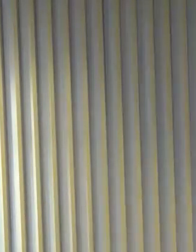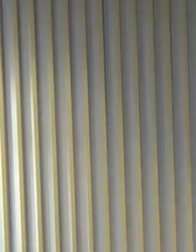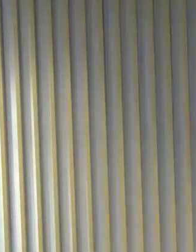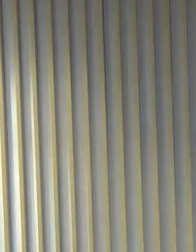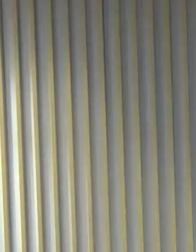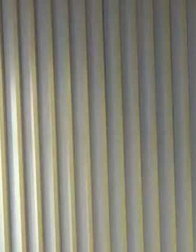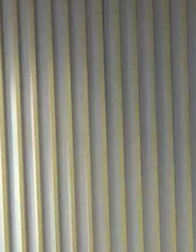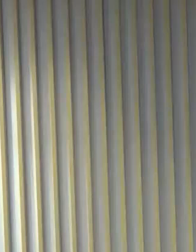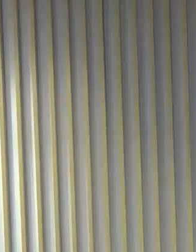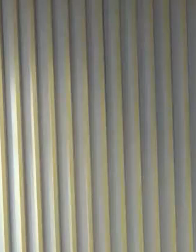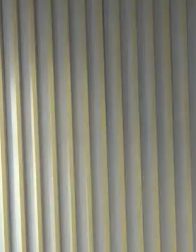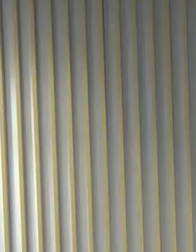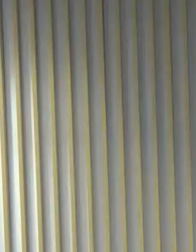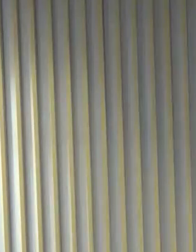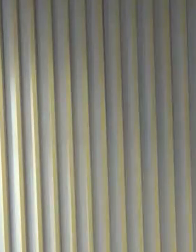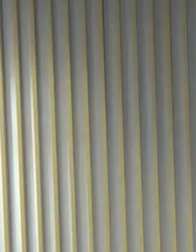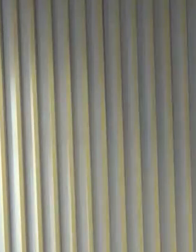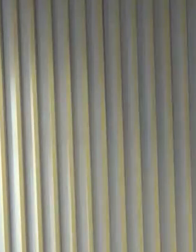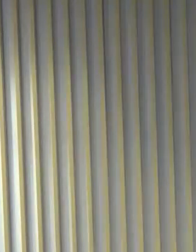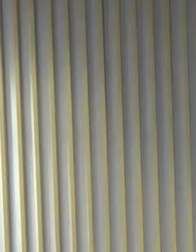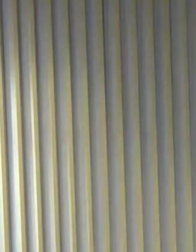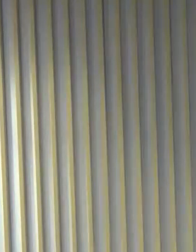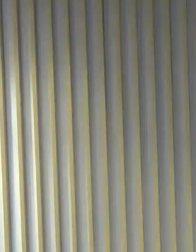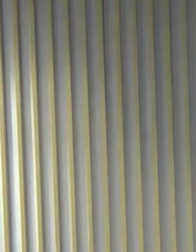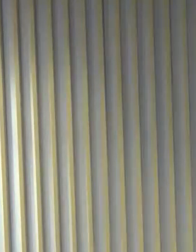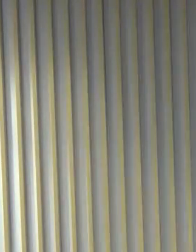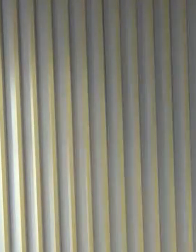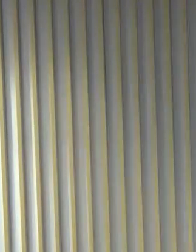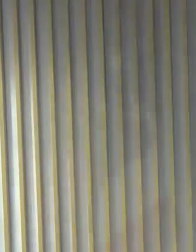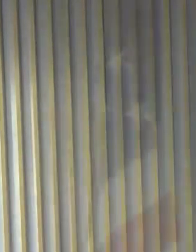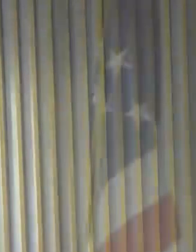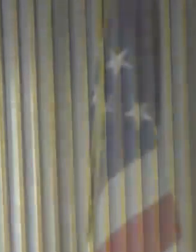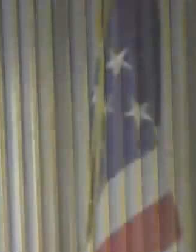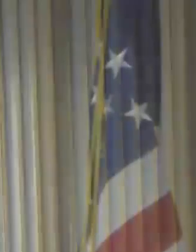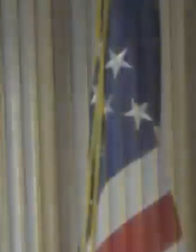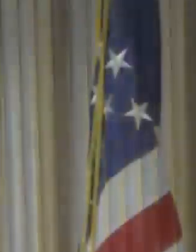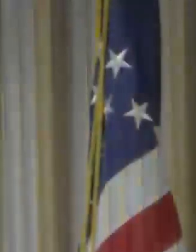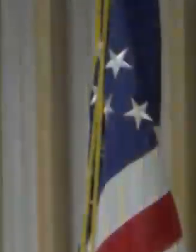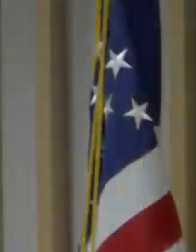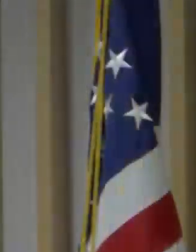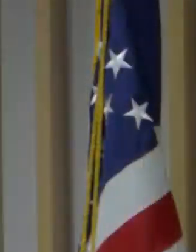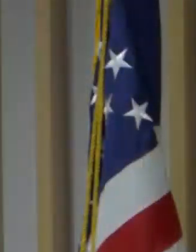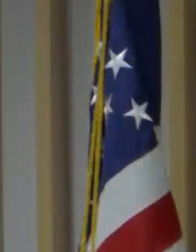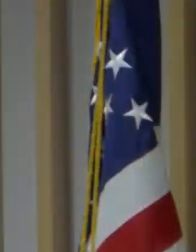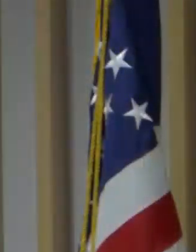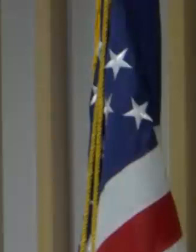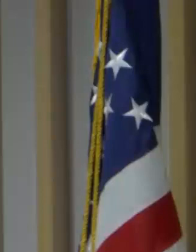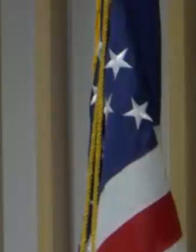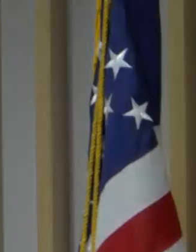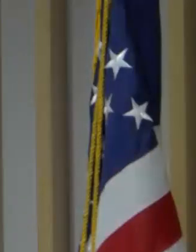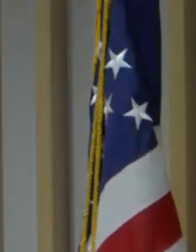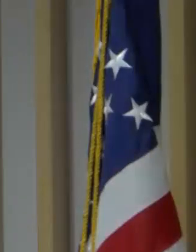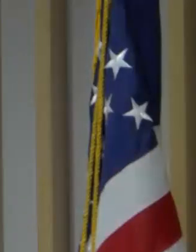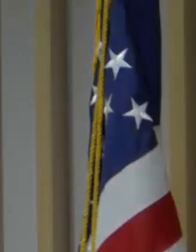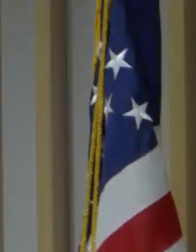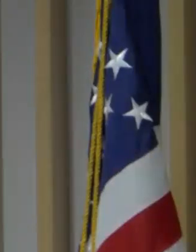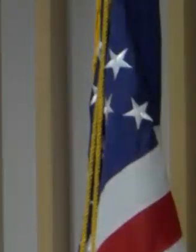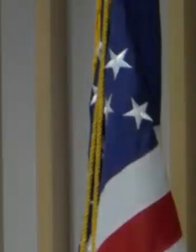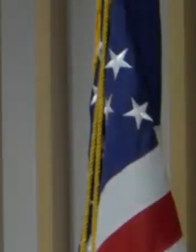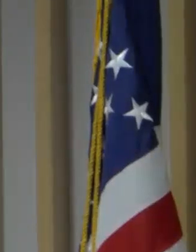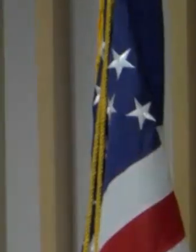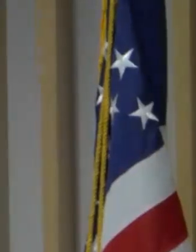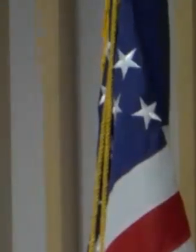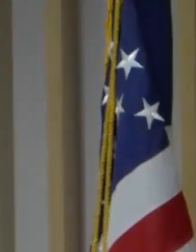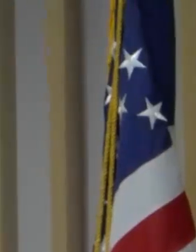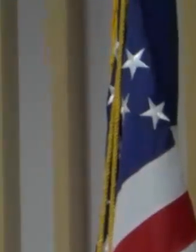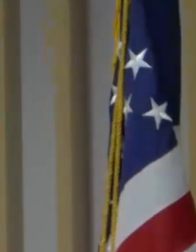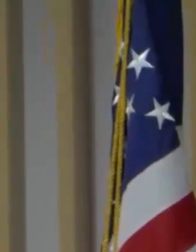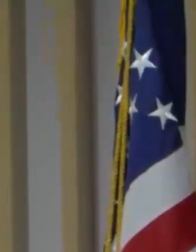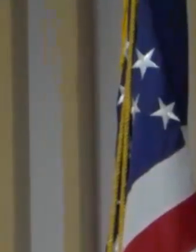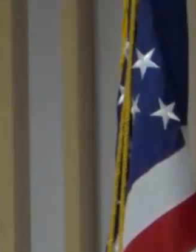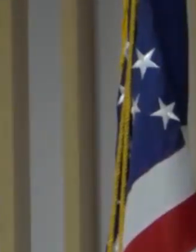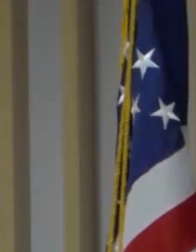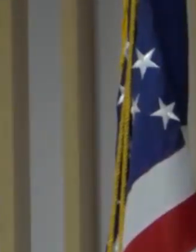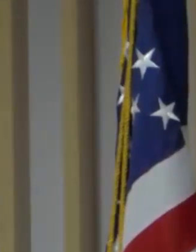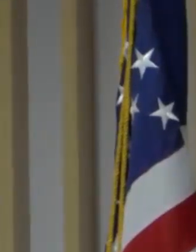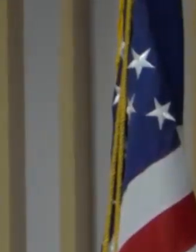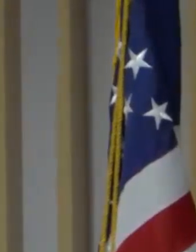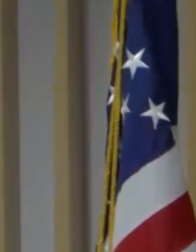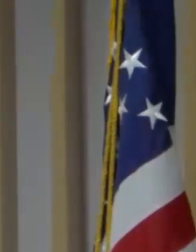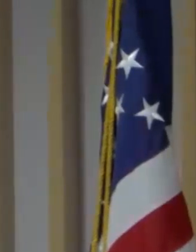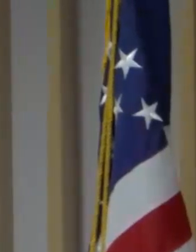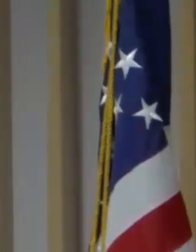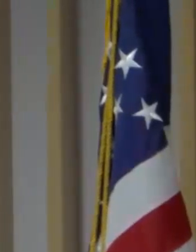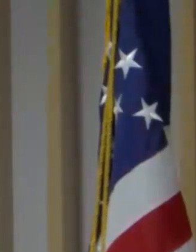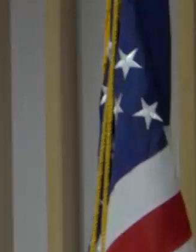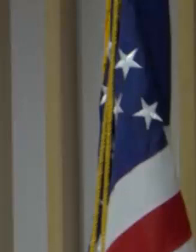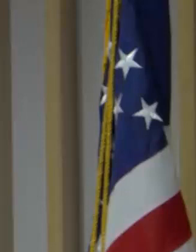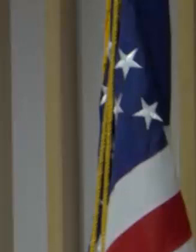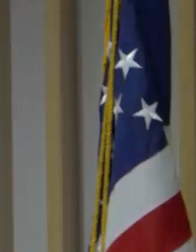ANY OTHER QUESTIONS?